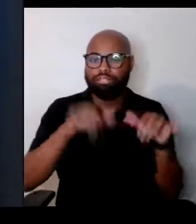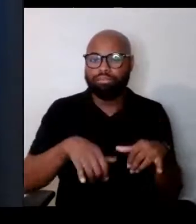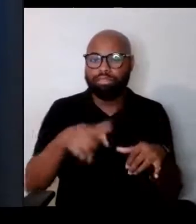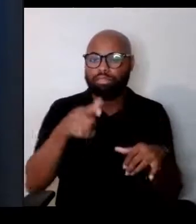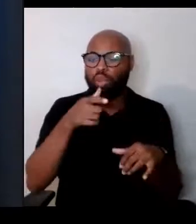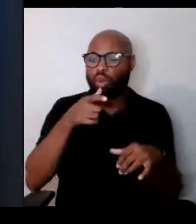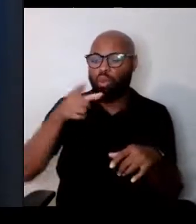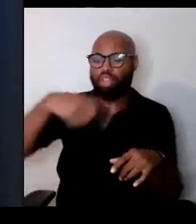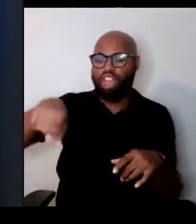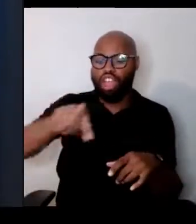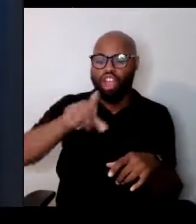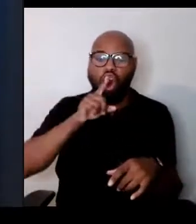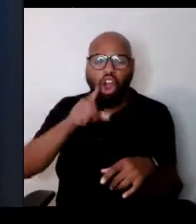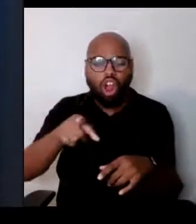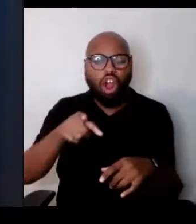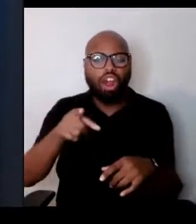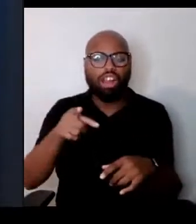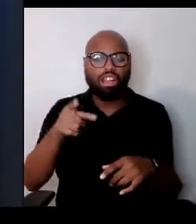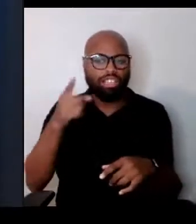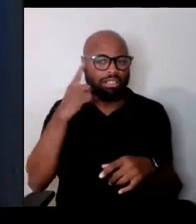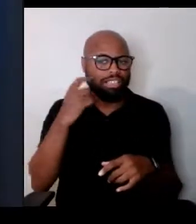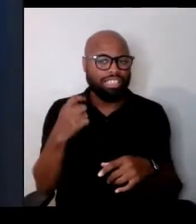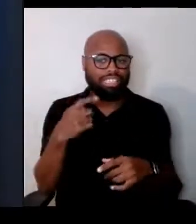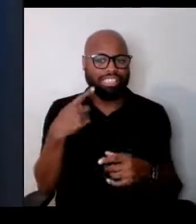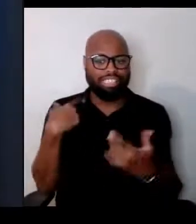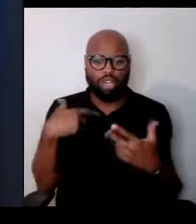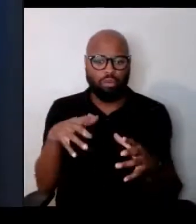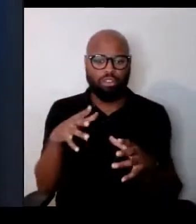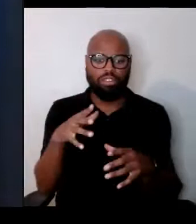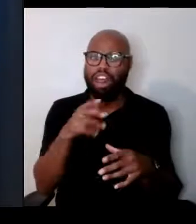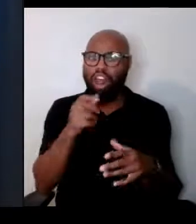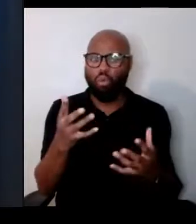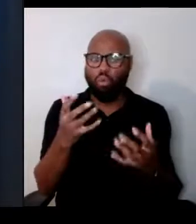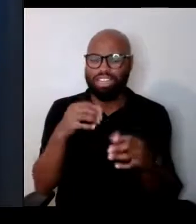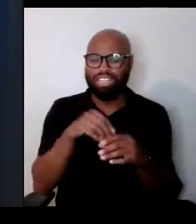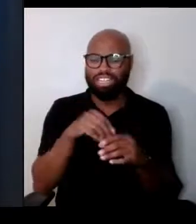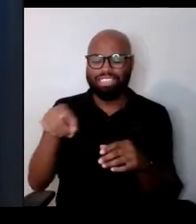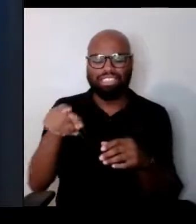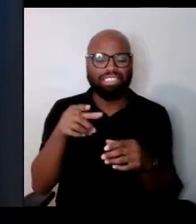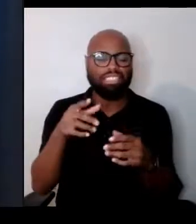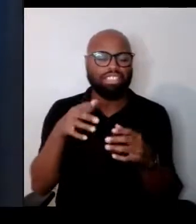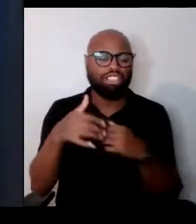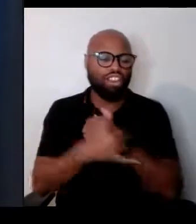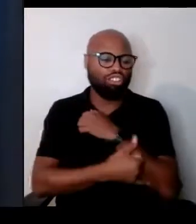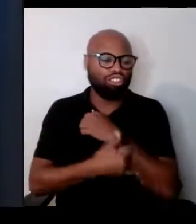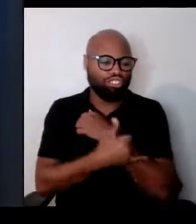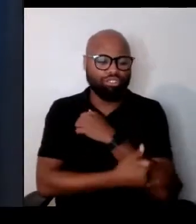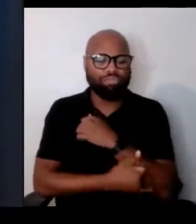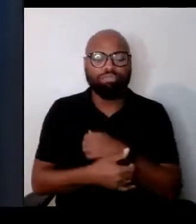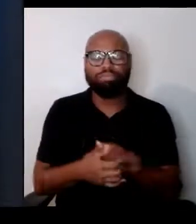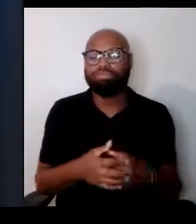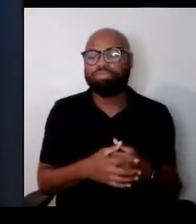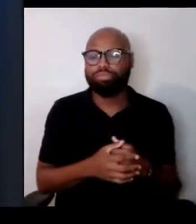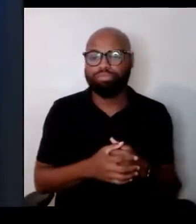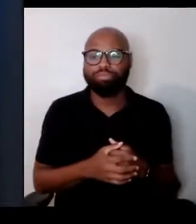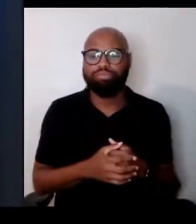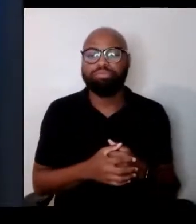that the immigration policy is steeped in racism. And so my question to everyone is,